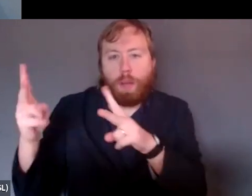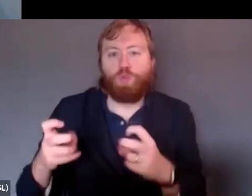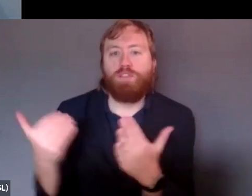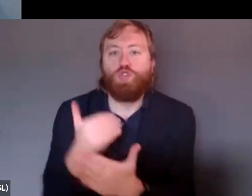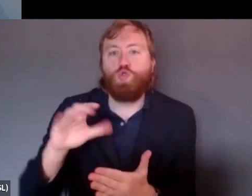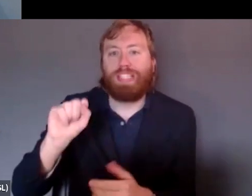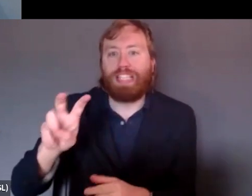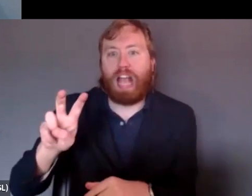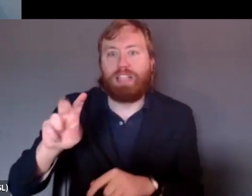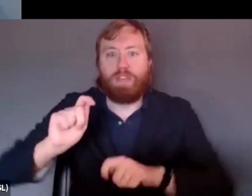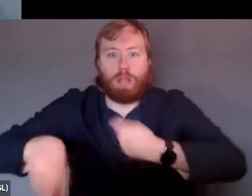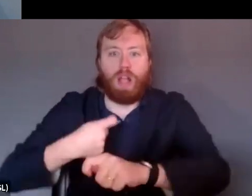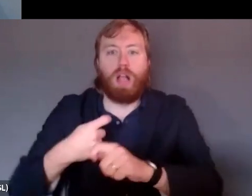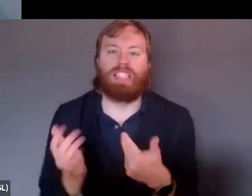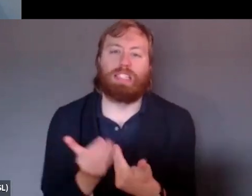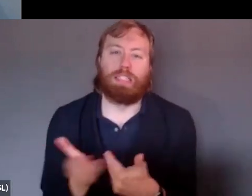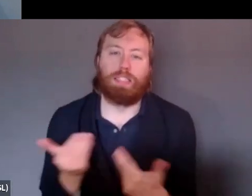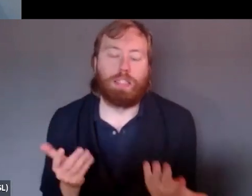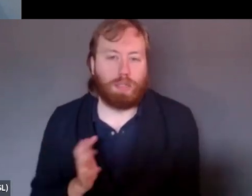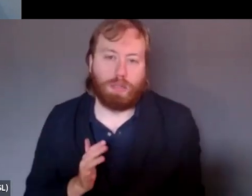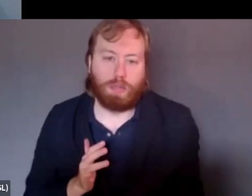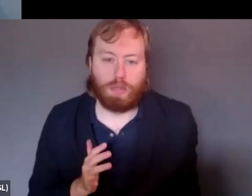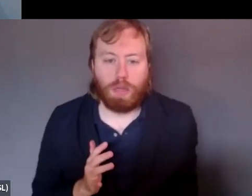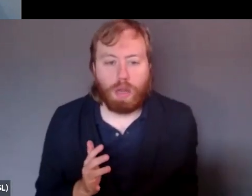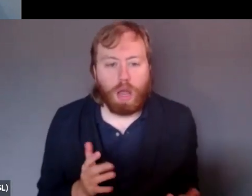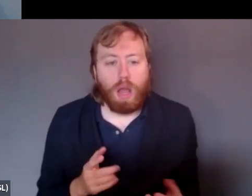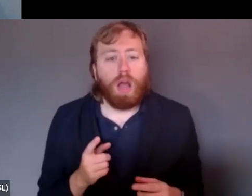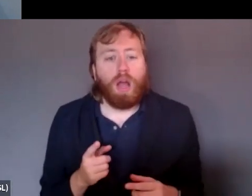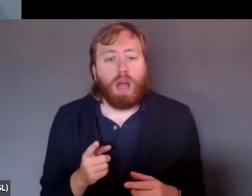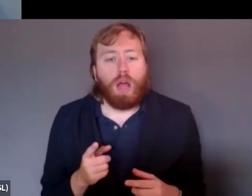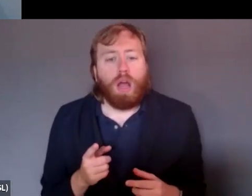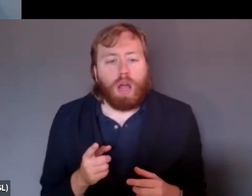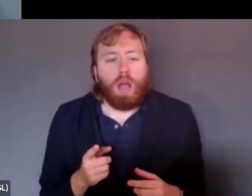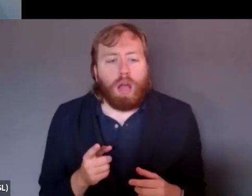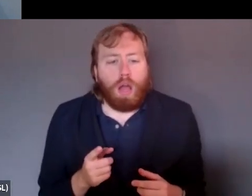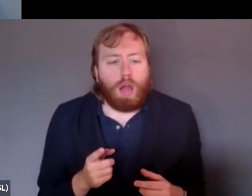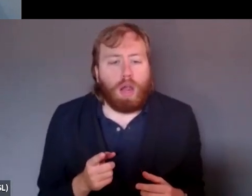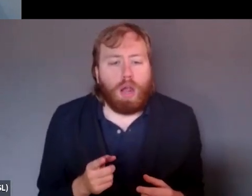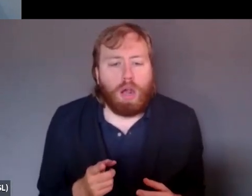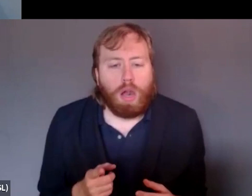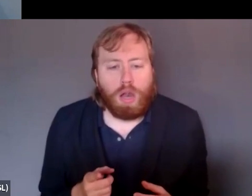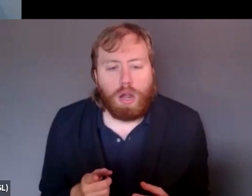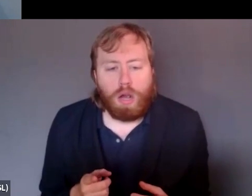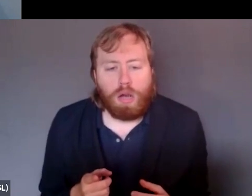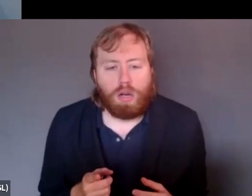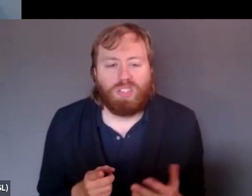Anyway, so there's a lot to scope out besides just the front-end pieces, so that was about a three-month process. Design was a few months as well.